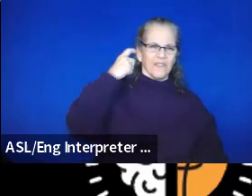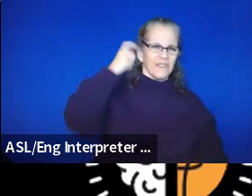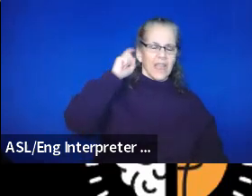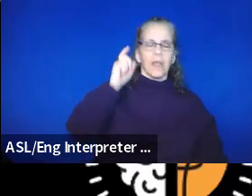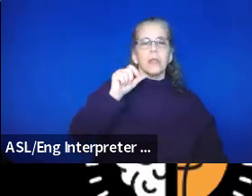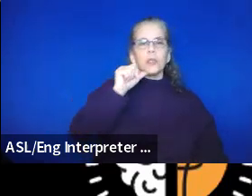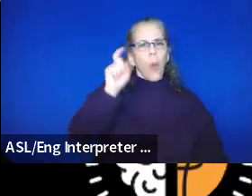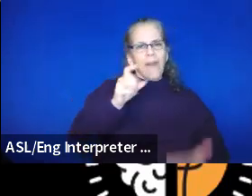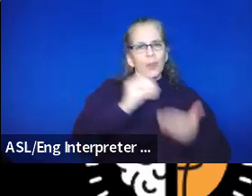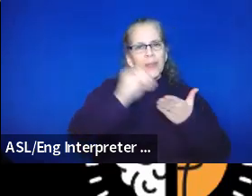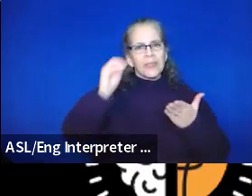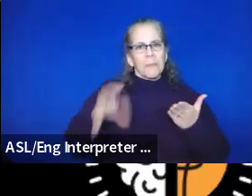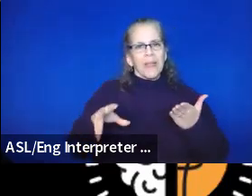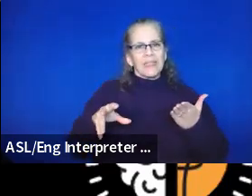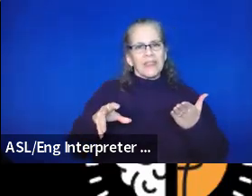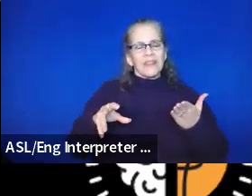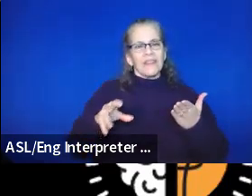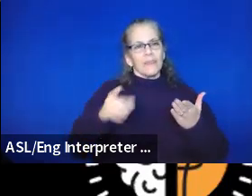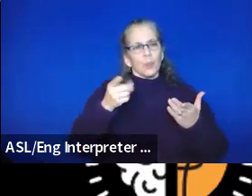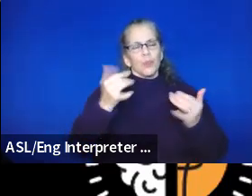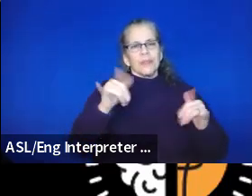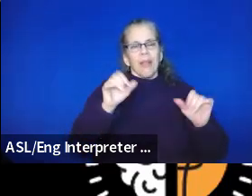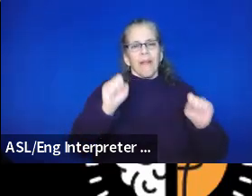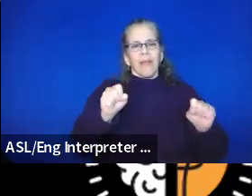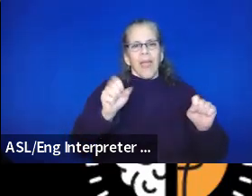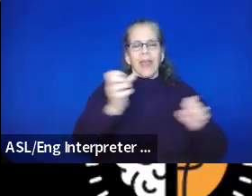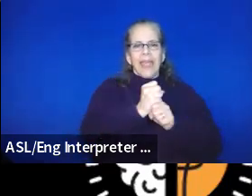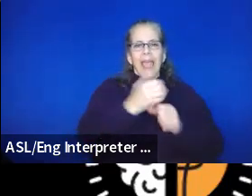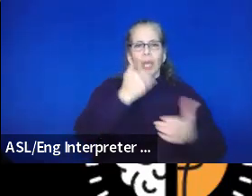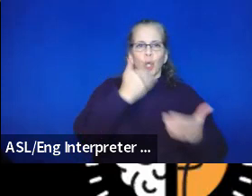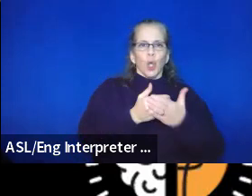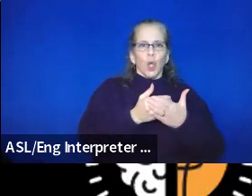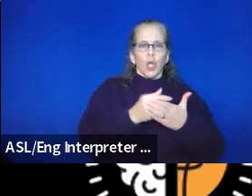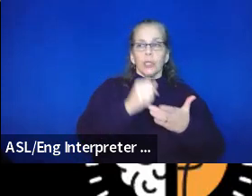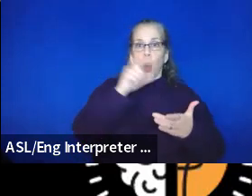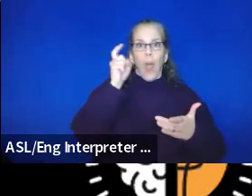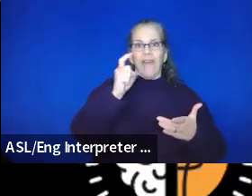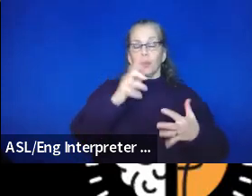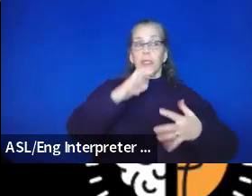to get good you don't have to spend the top dollar on hearing aids to get good hearing